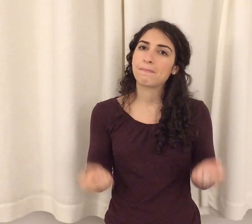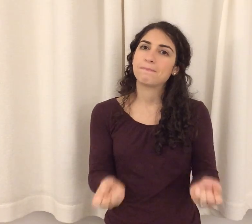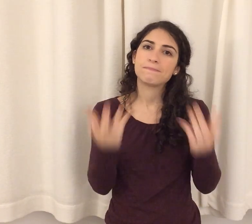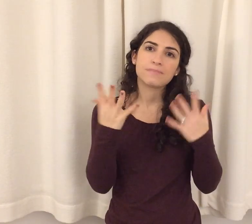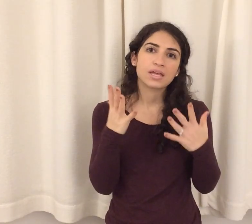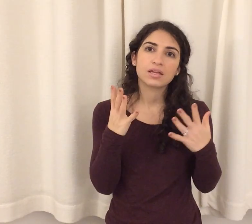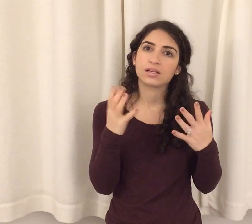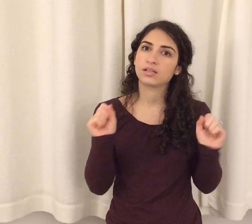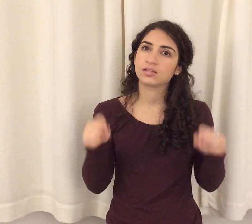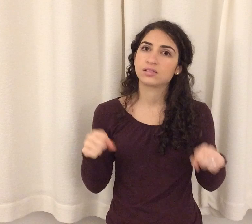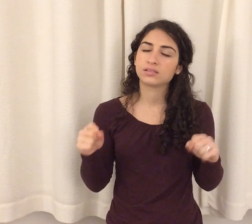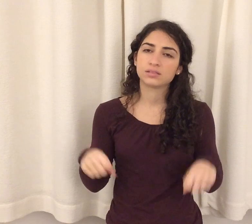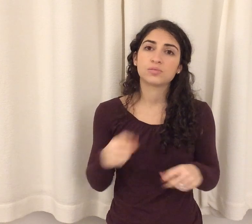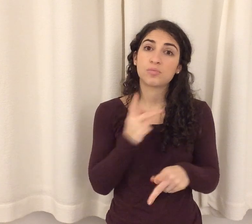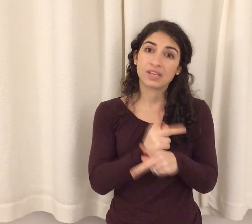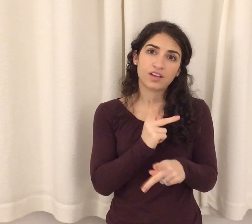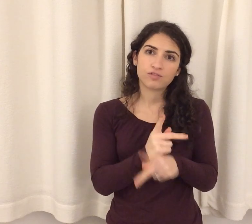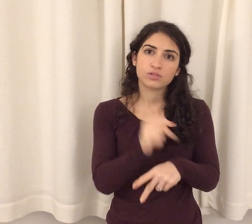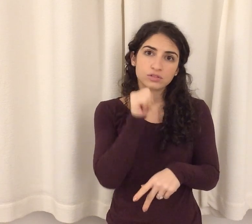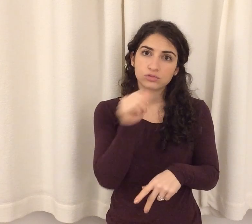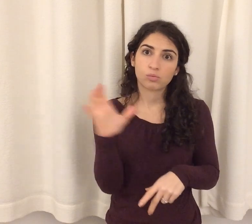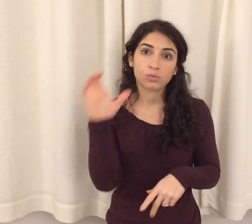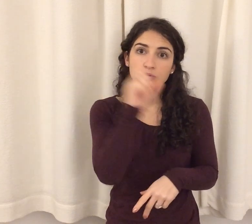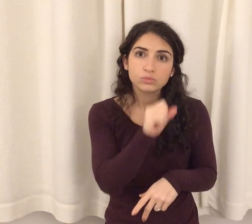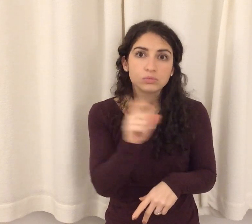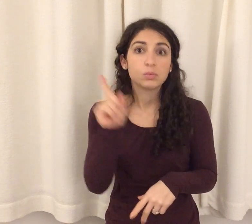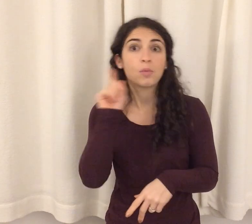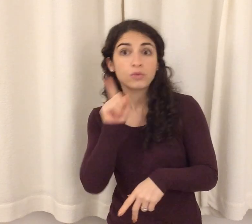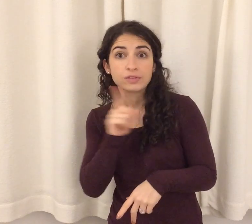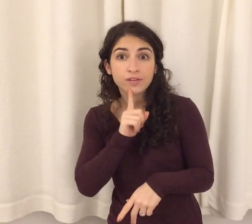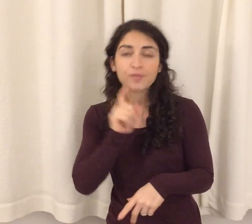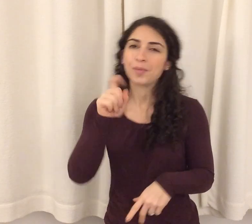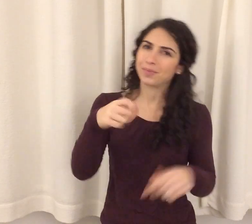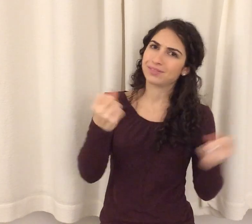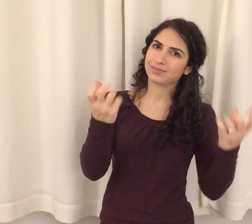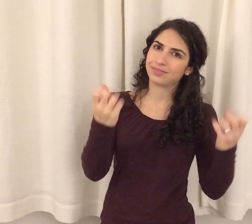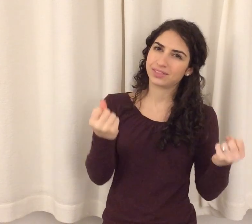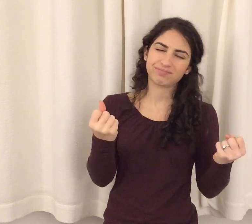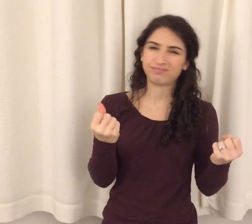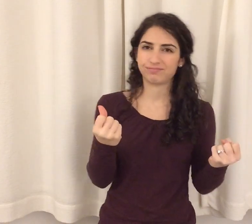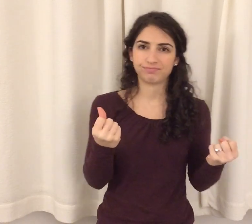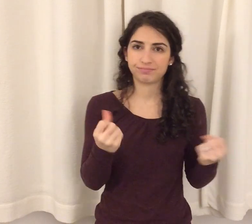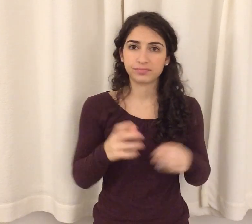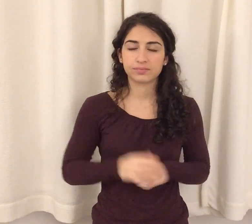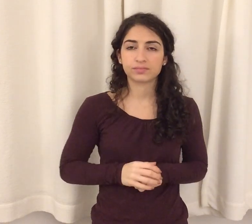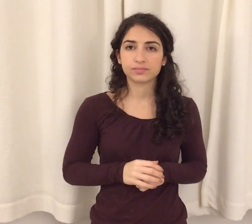are a lot of different varieties, so many possibilities, so be careful. Don't assume that someone who is Deaf will use ASL.